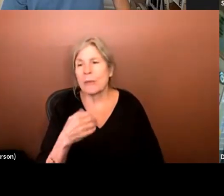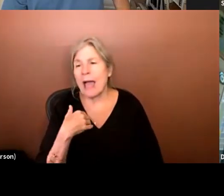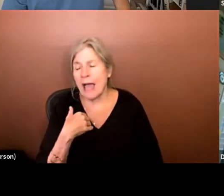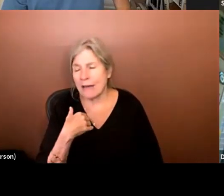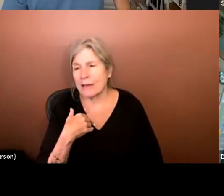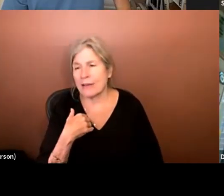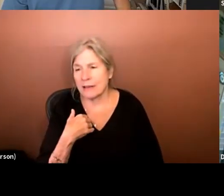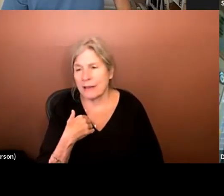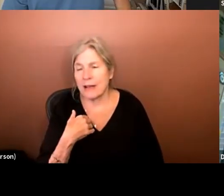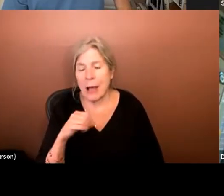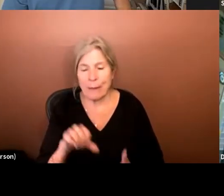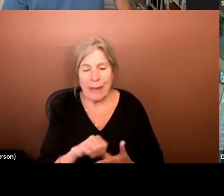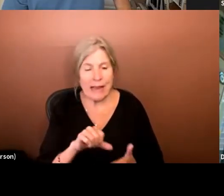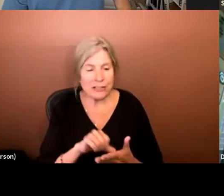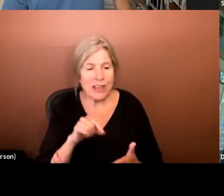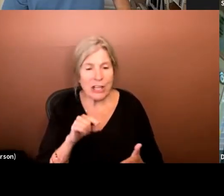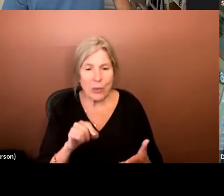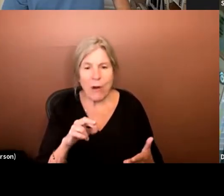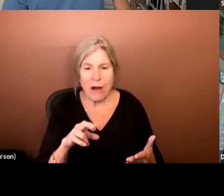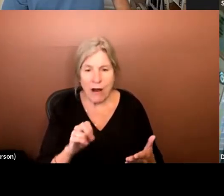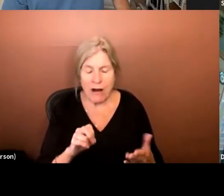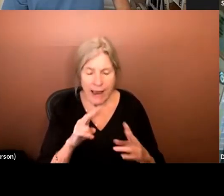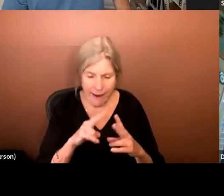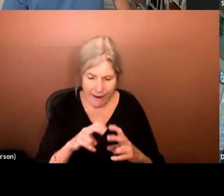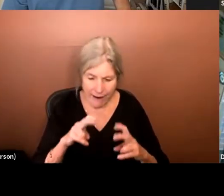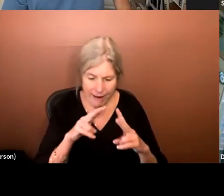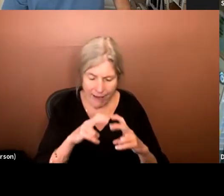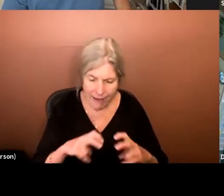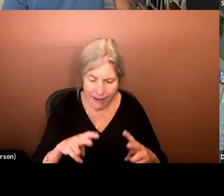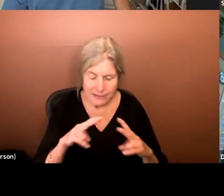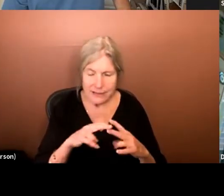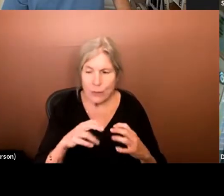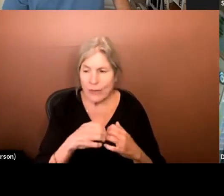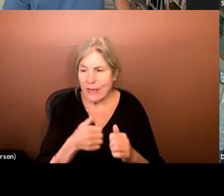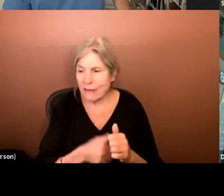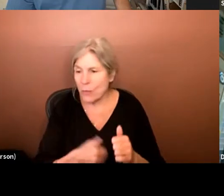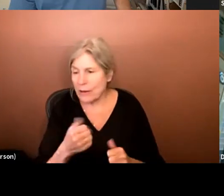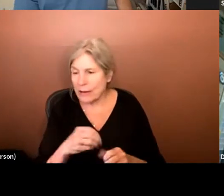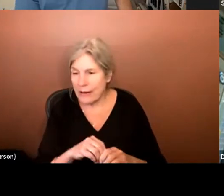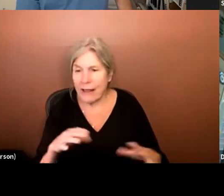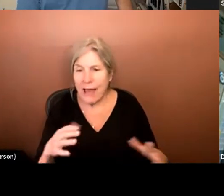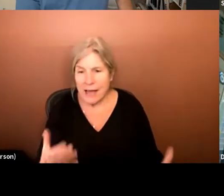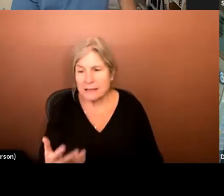a page that you are analyzing with everyone in class, this